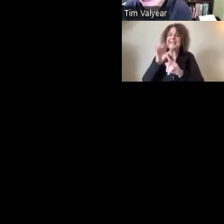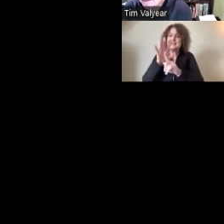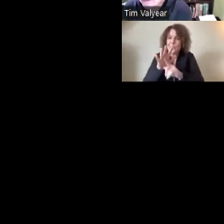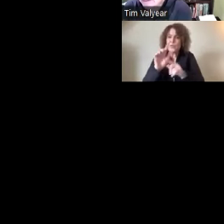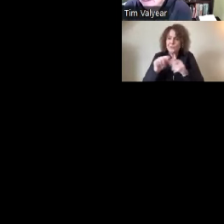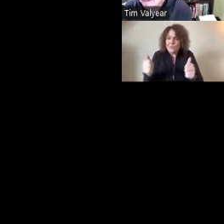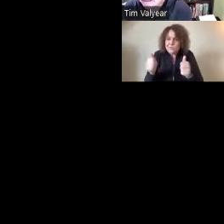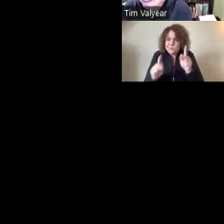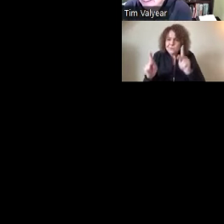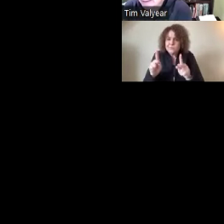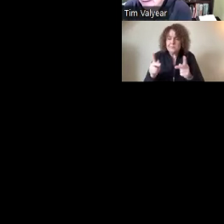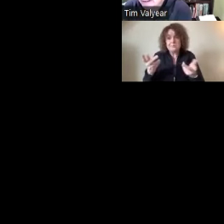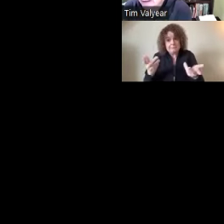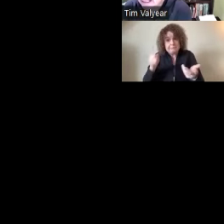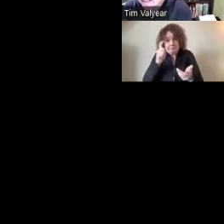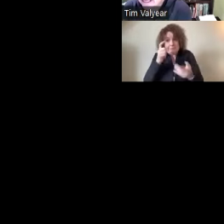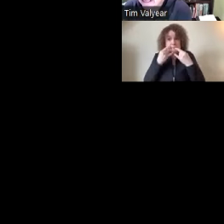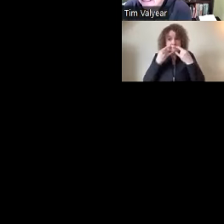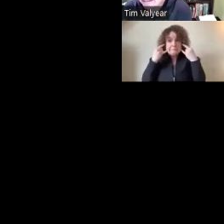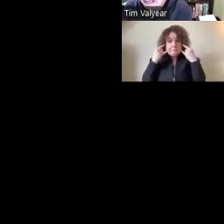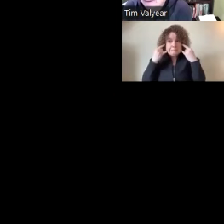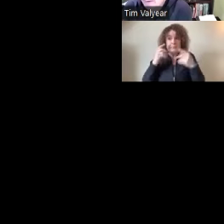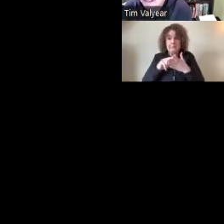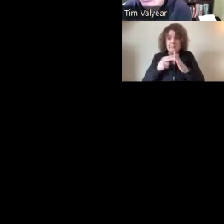and he's driving lots of people, he's been exposed to